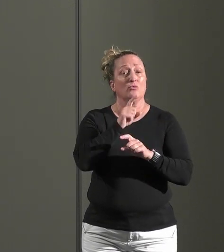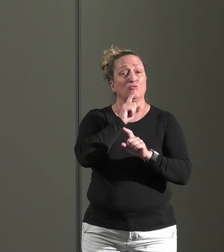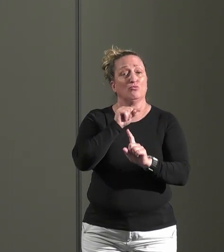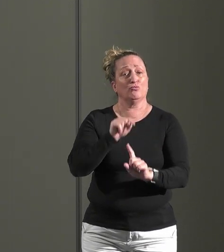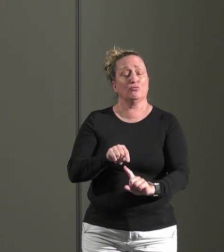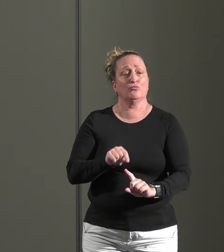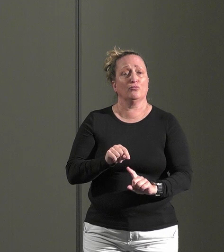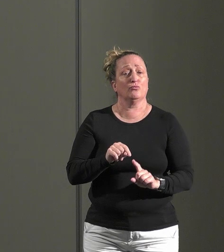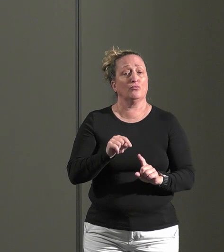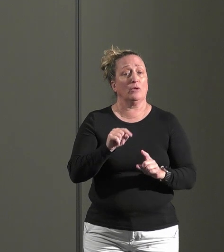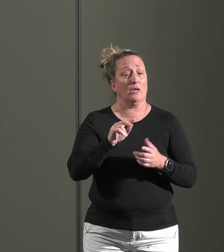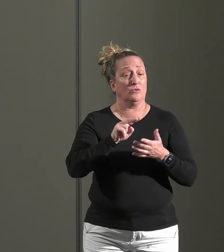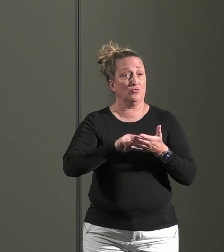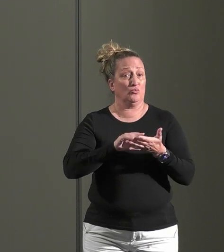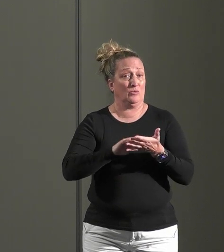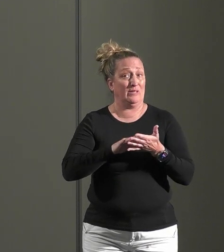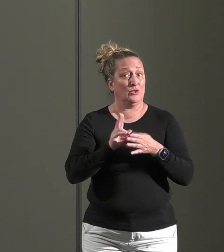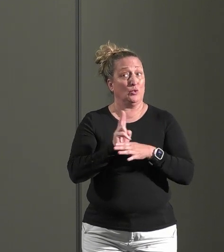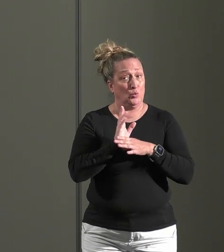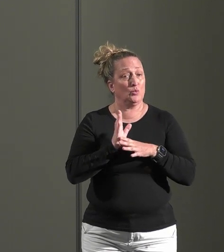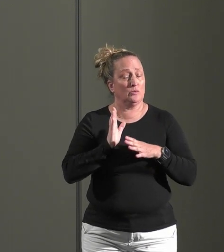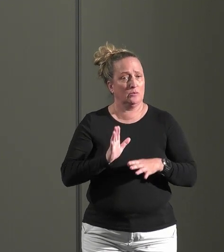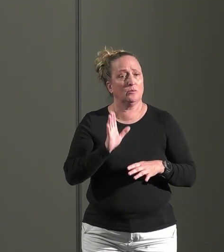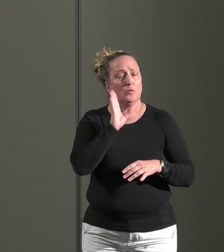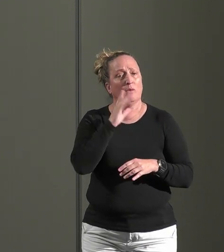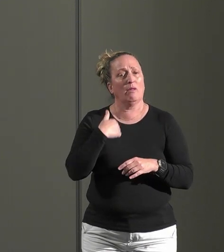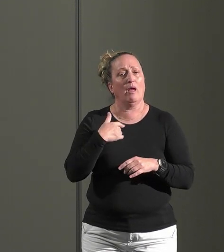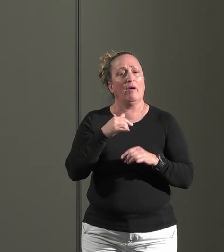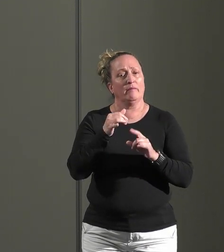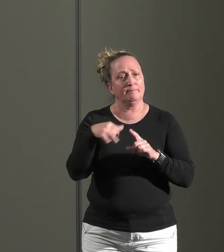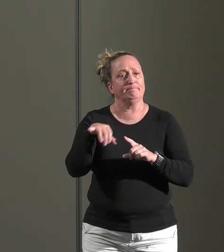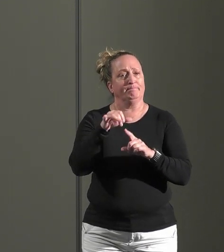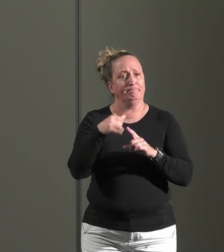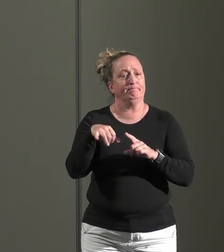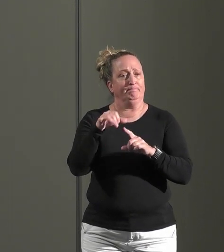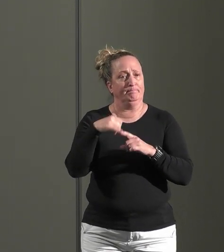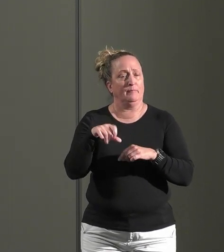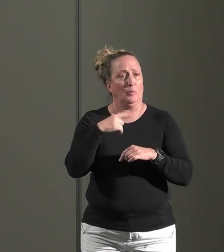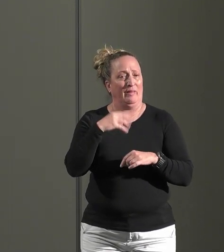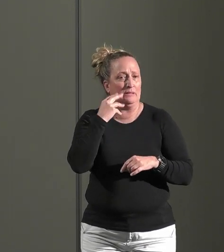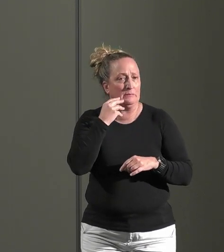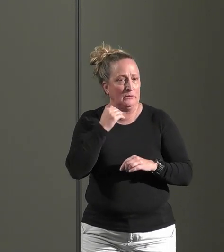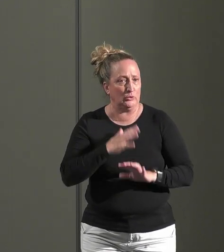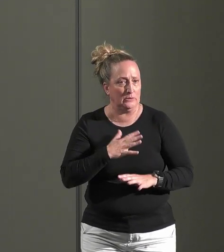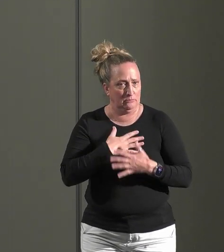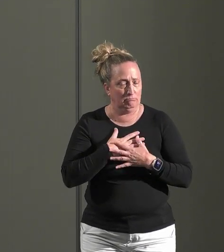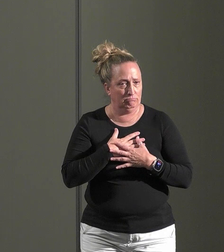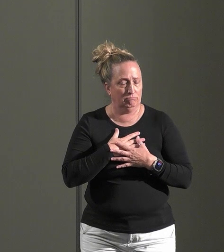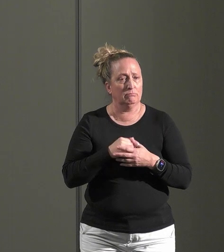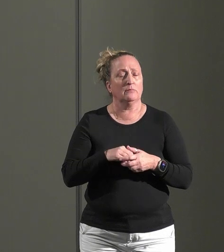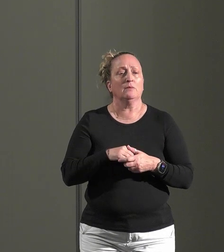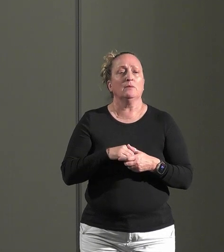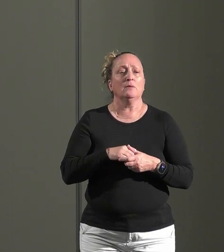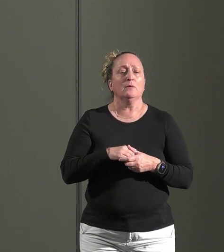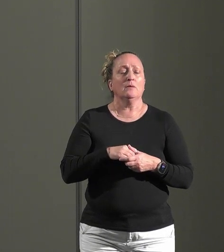that as a screen reader user you are going to have a consistency of an experience. You know,